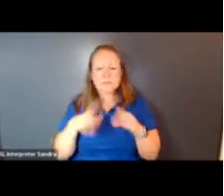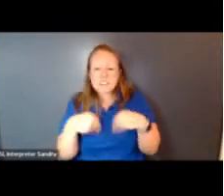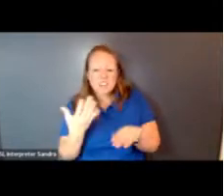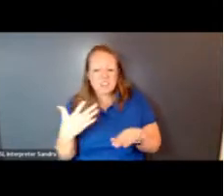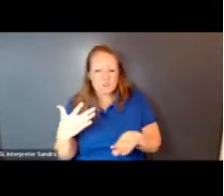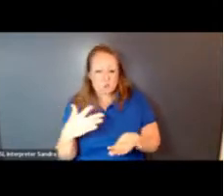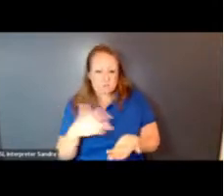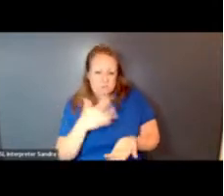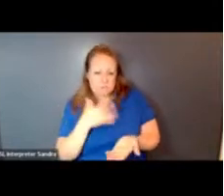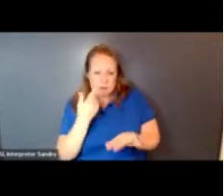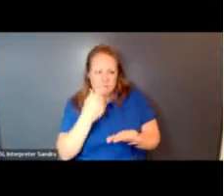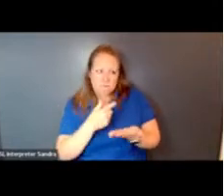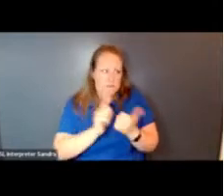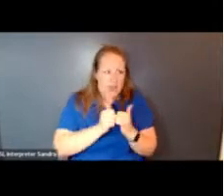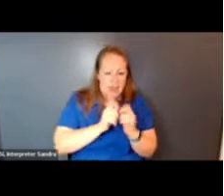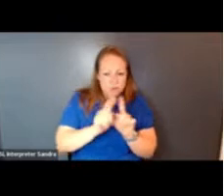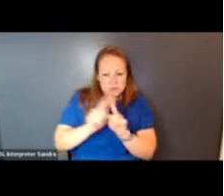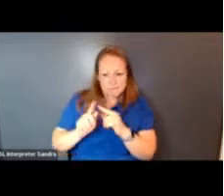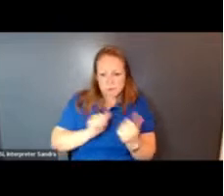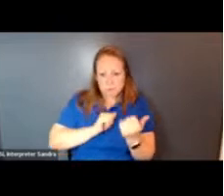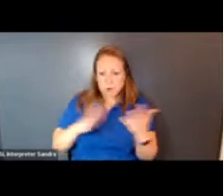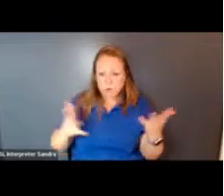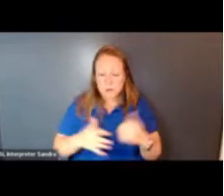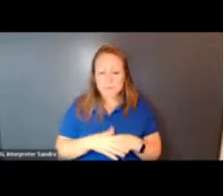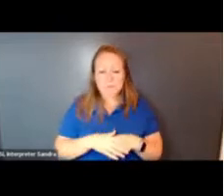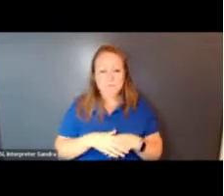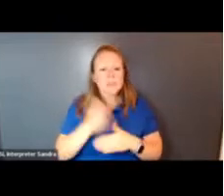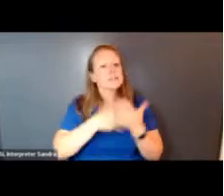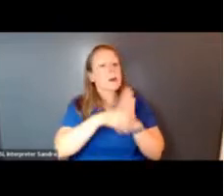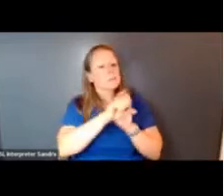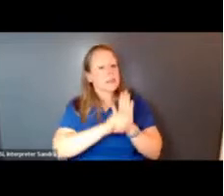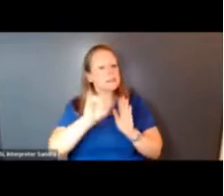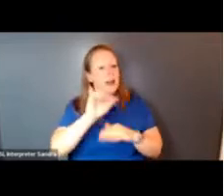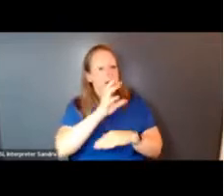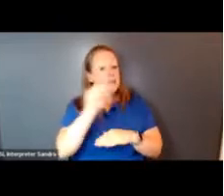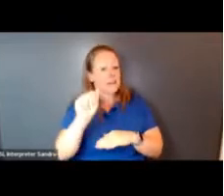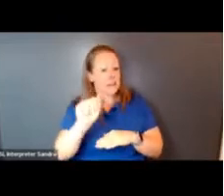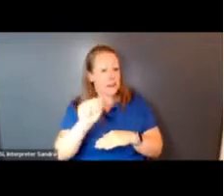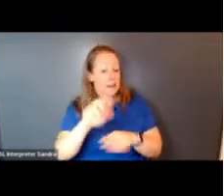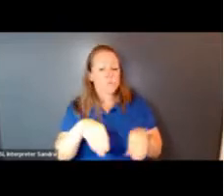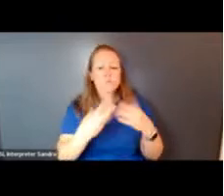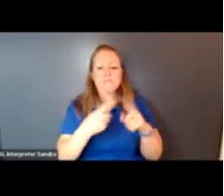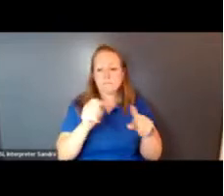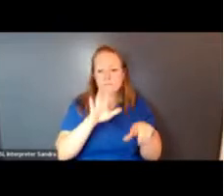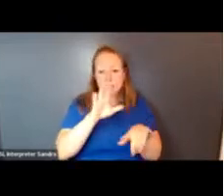states, some states I&A is actually provided by the case manager. And it sounds like the majority of folks today, that's